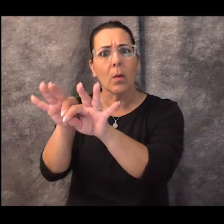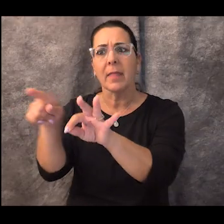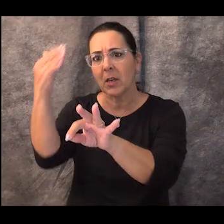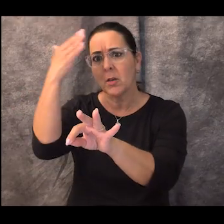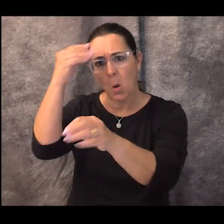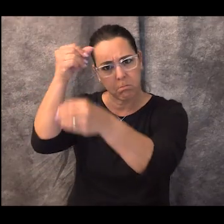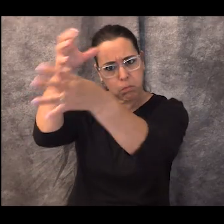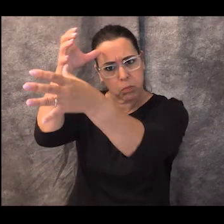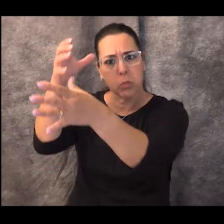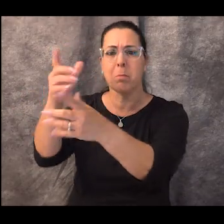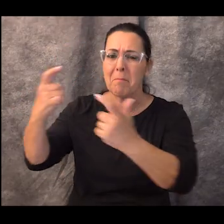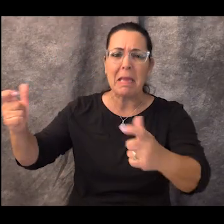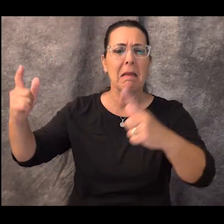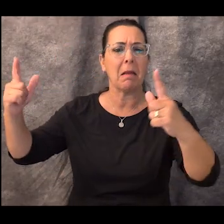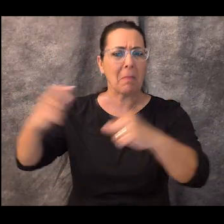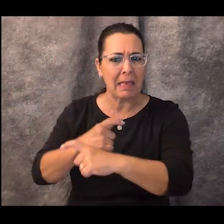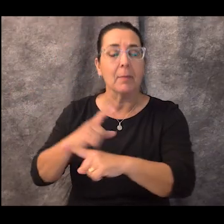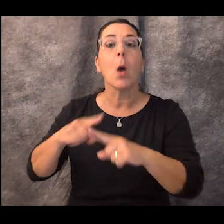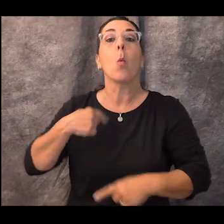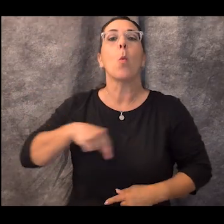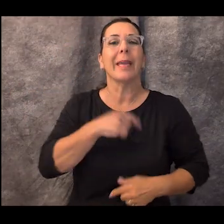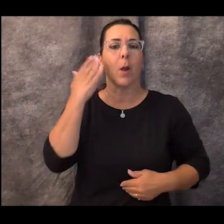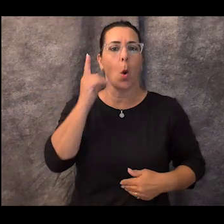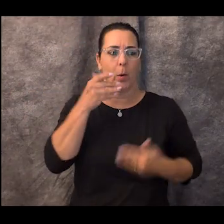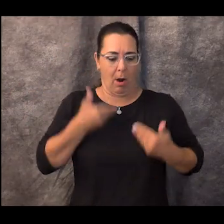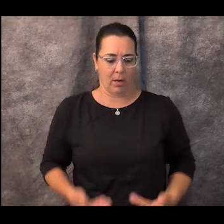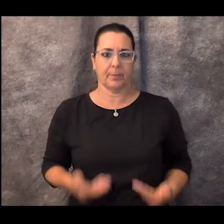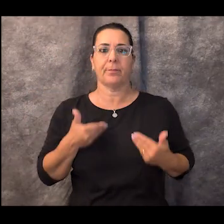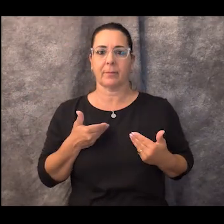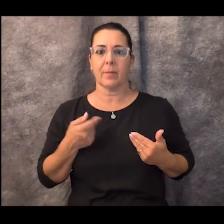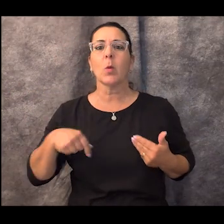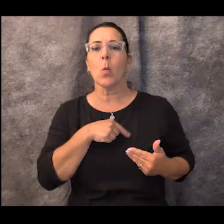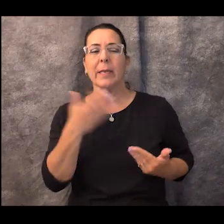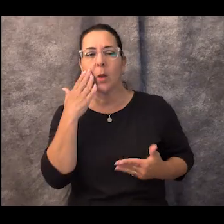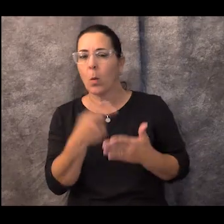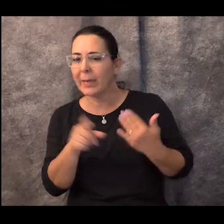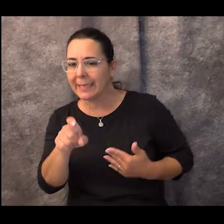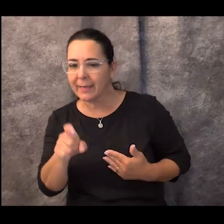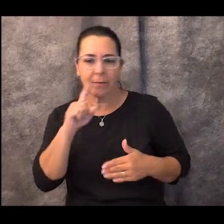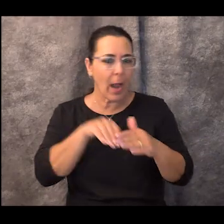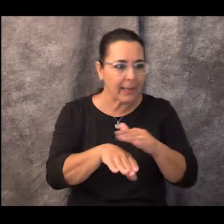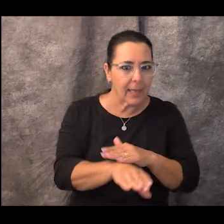But we know the most about us and what makes things accessible for us and what we need, when we take those two areas of expertise,